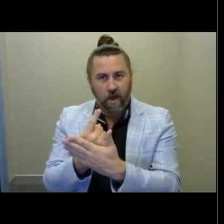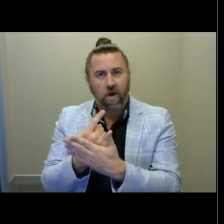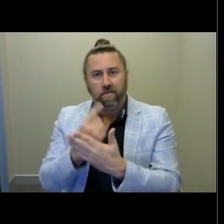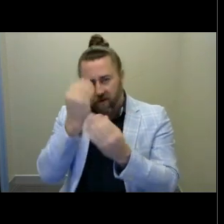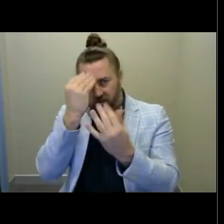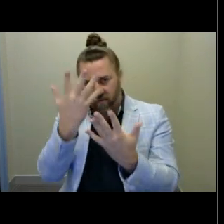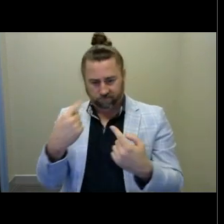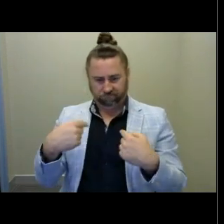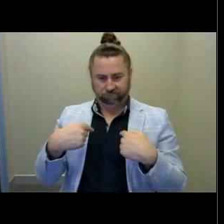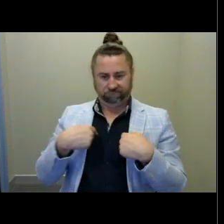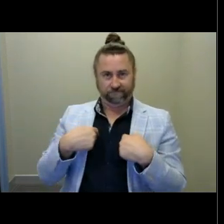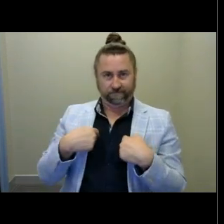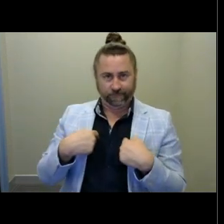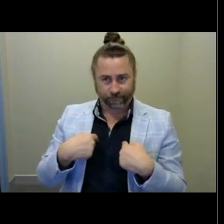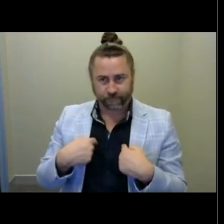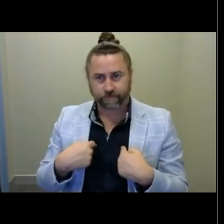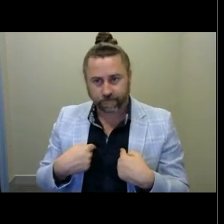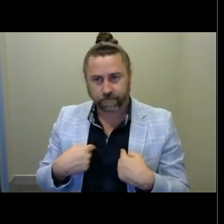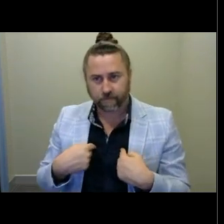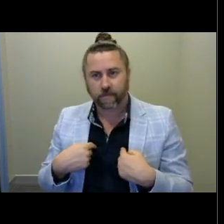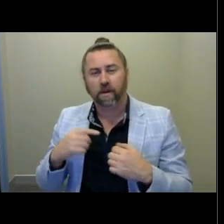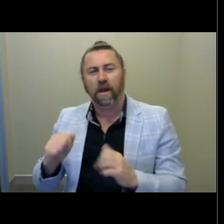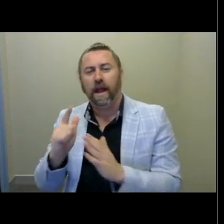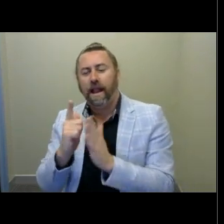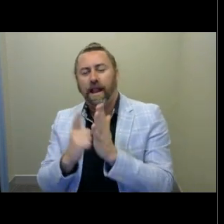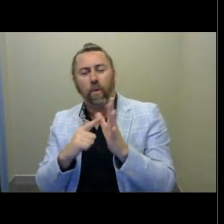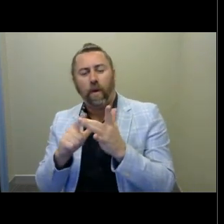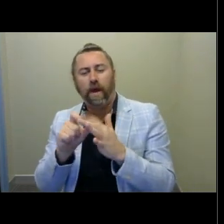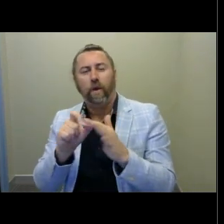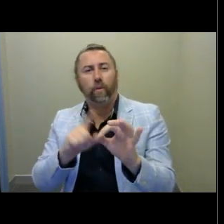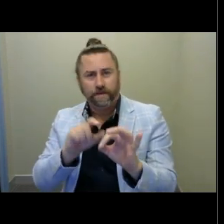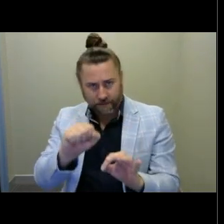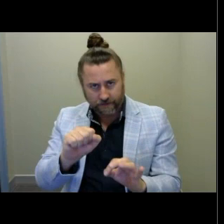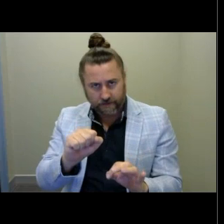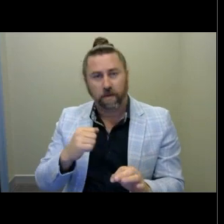While I work for Legal Aid Queensland, my background is in counselling, particularly